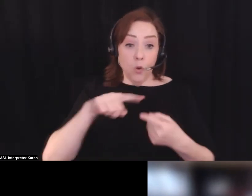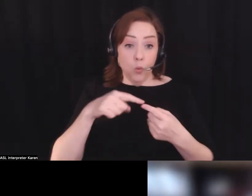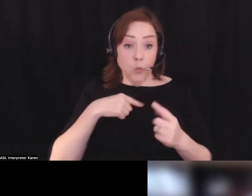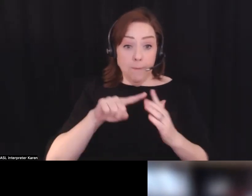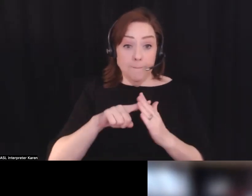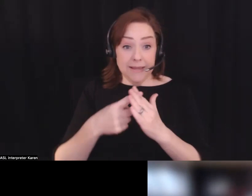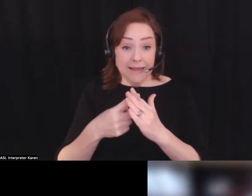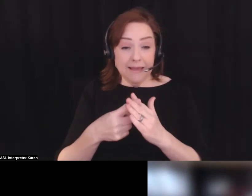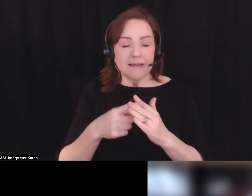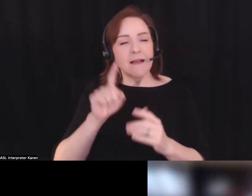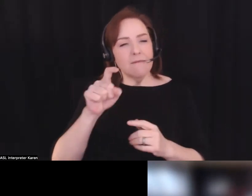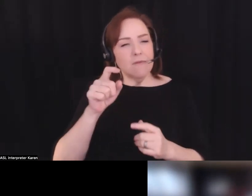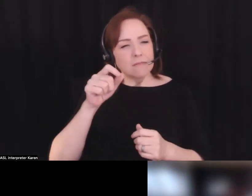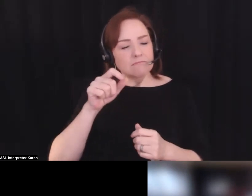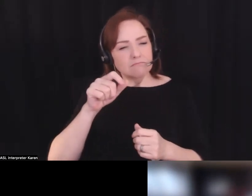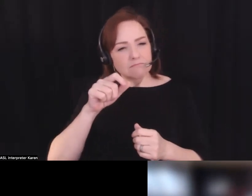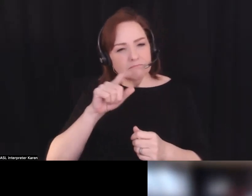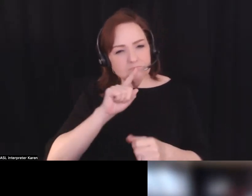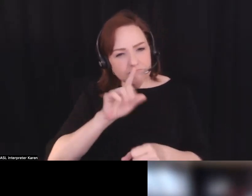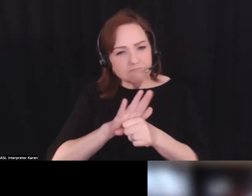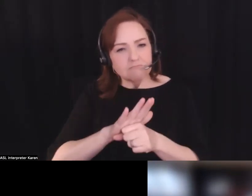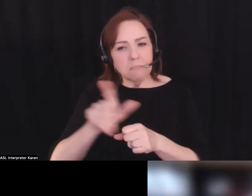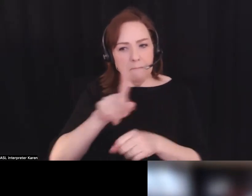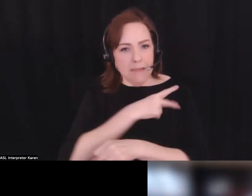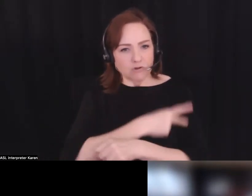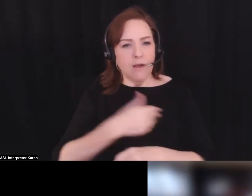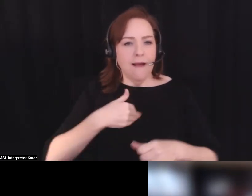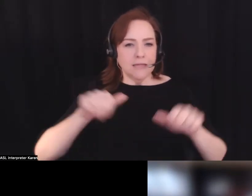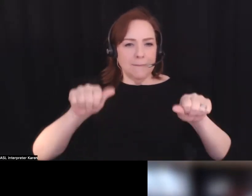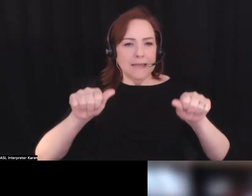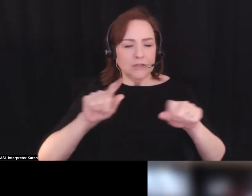have to make sure that the patient had the ability to communicate the history and we have to listen